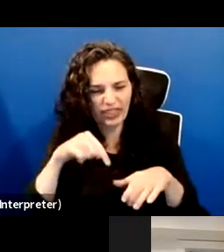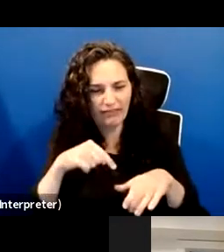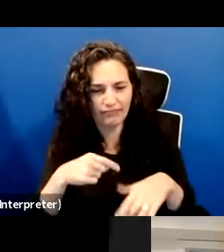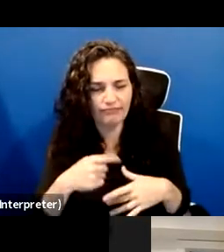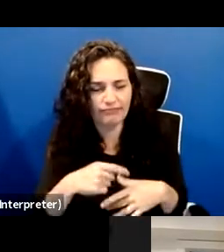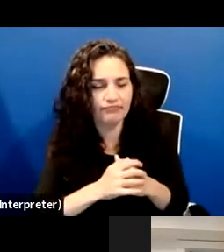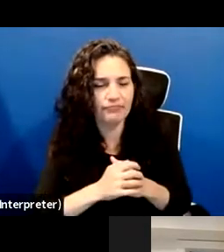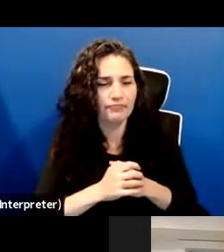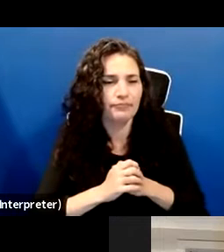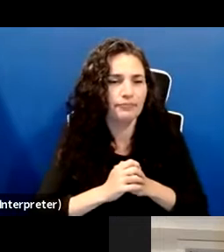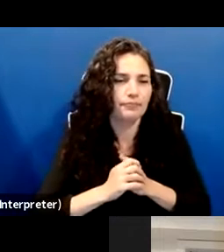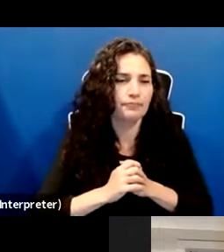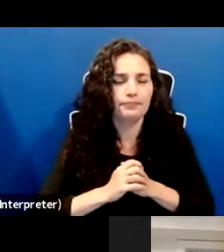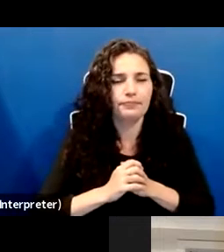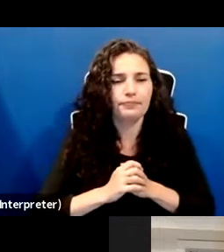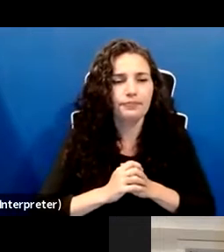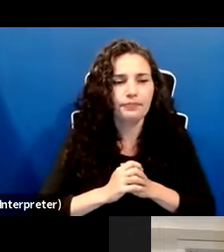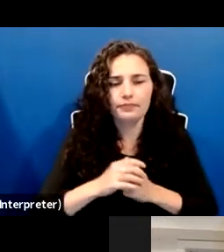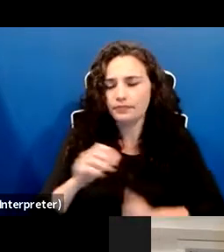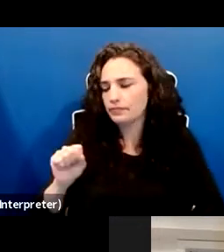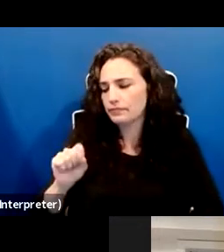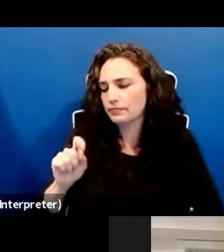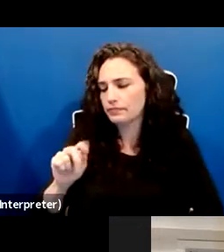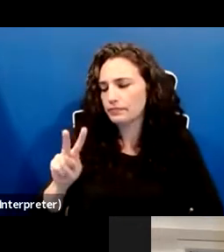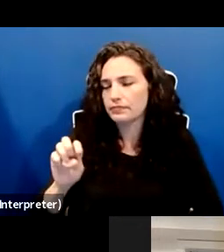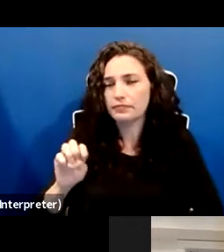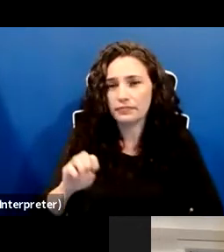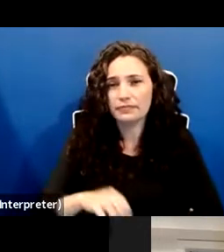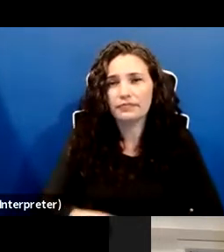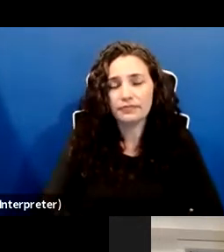Great. One of the line, one of the things